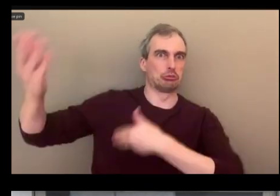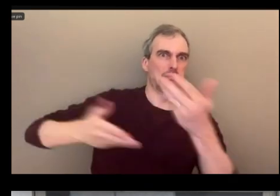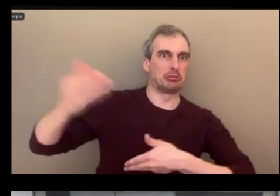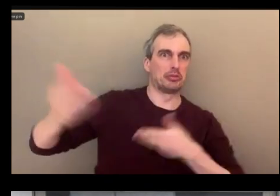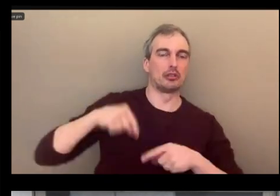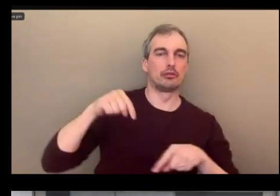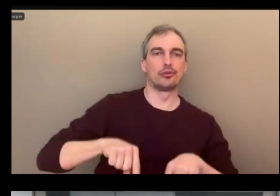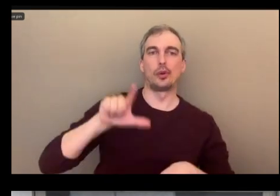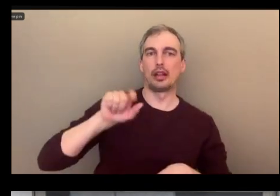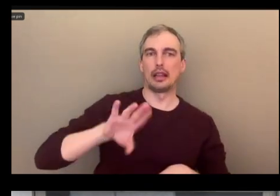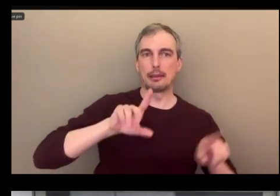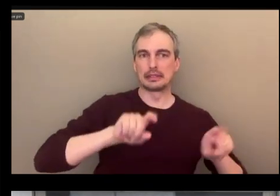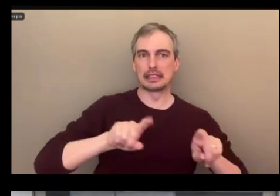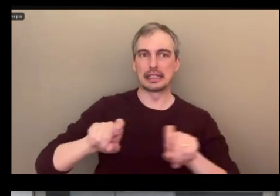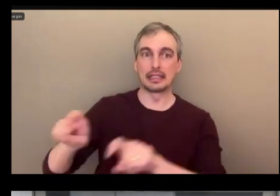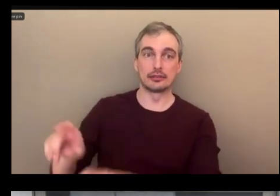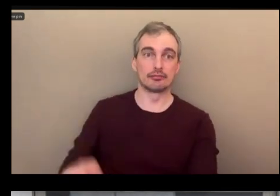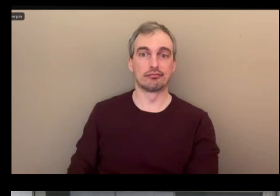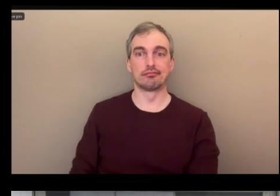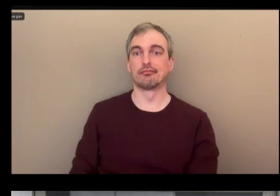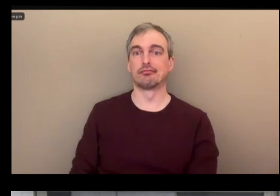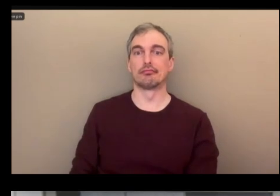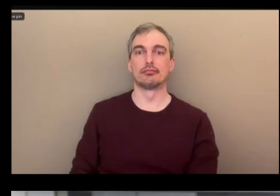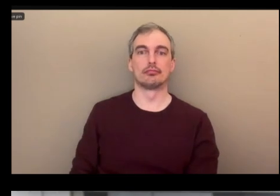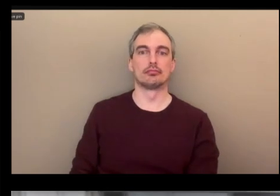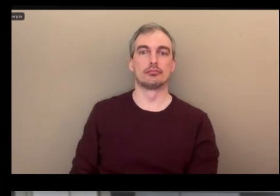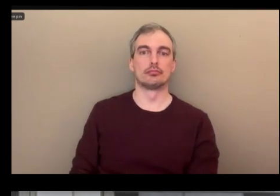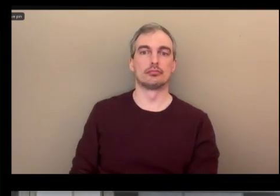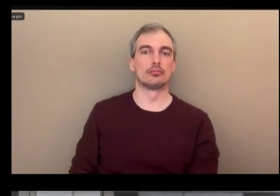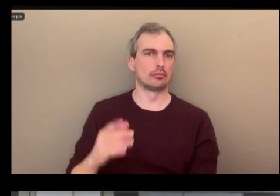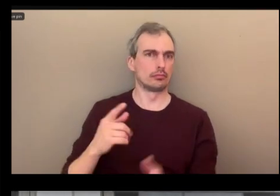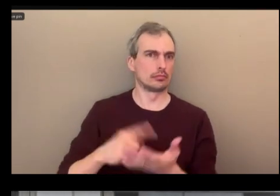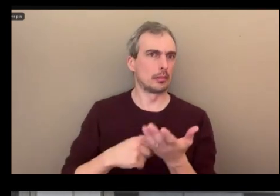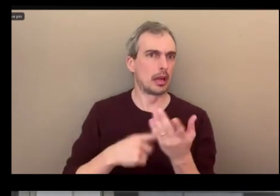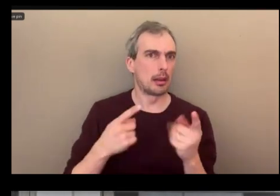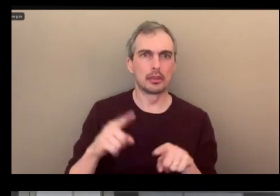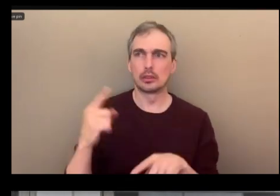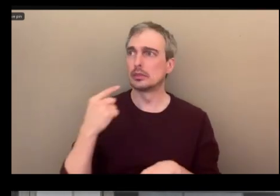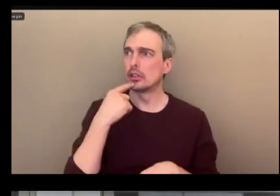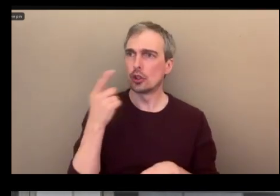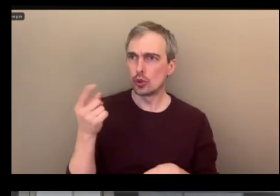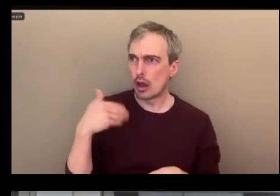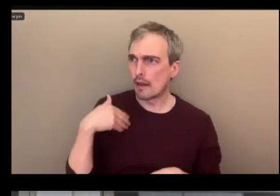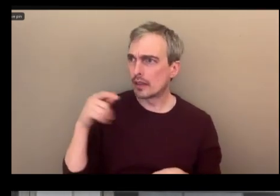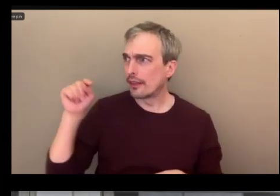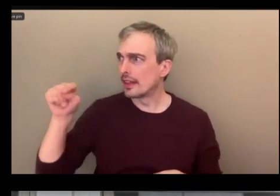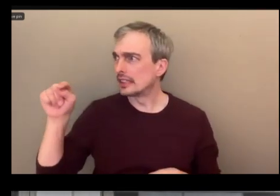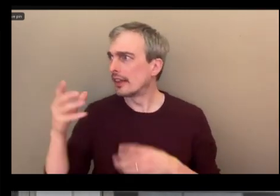Hey, do you have this? And we're like... No, what is it? And I will tell you anybody on my team will be like... Go get it!